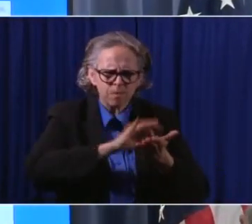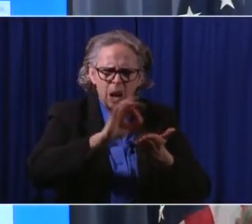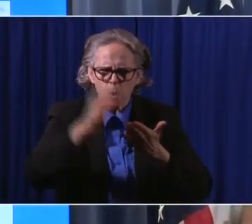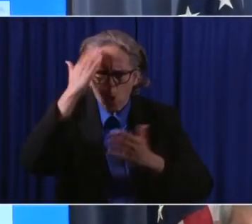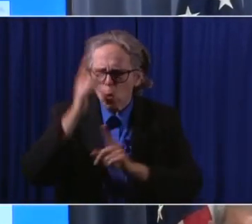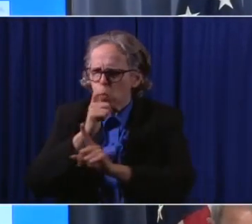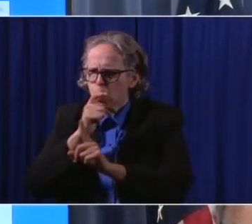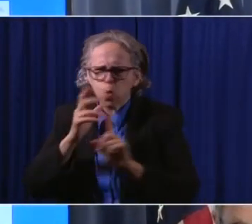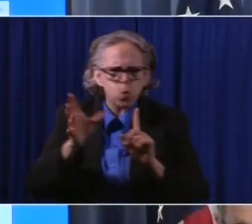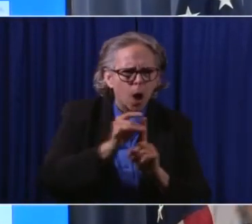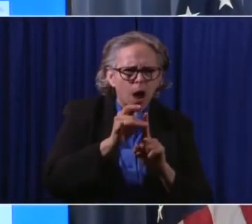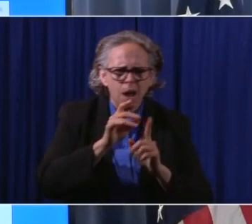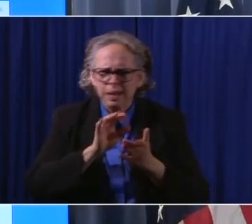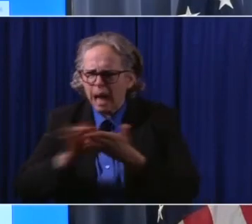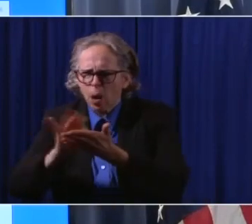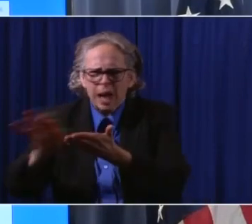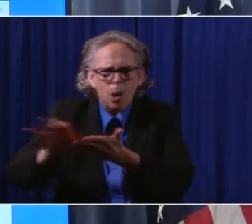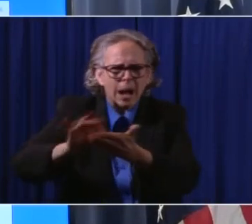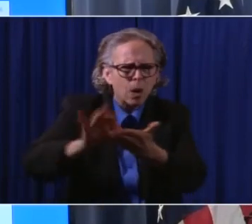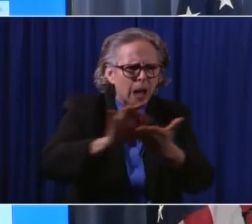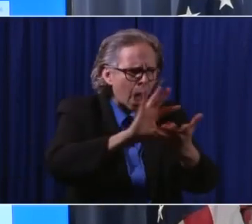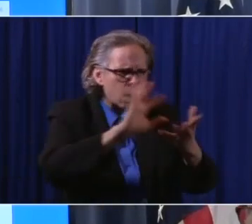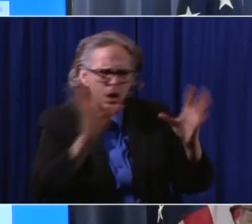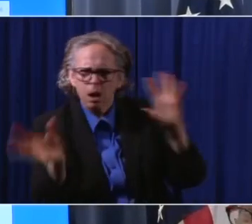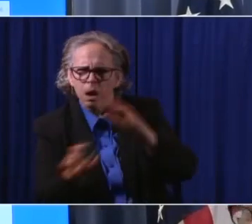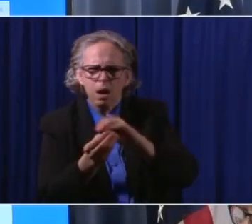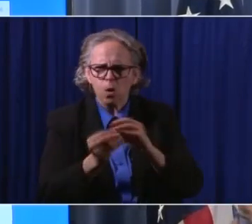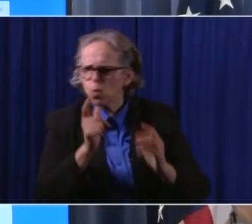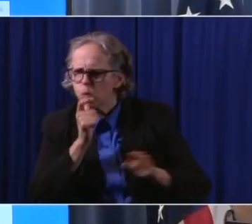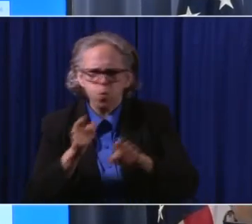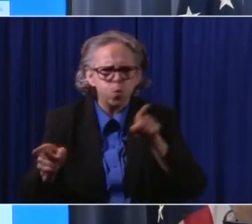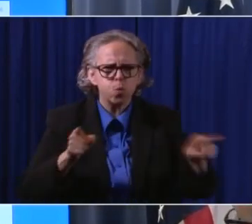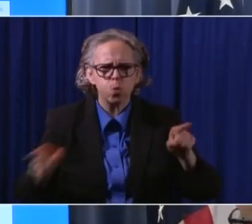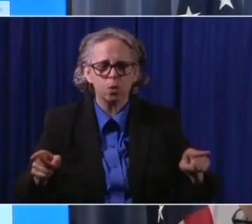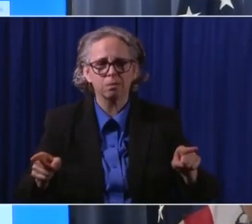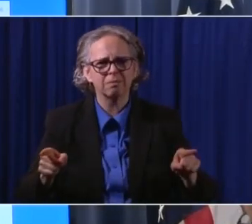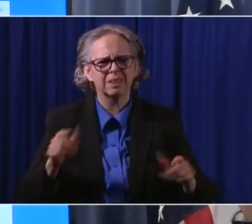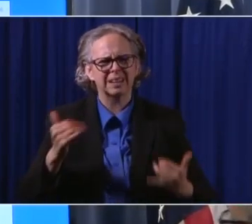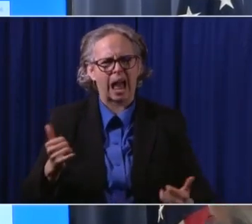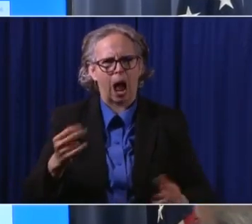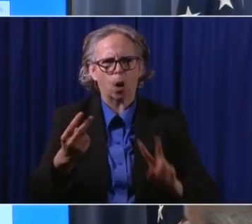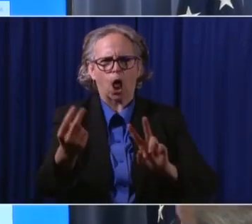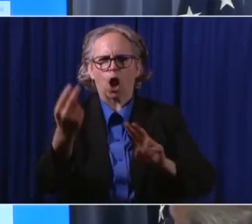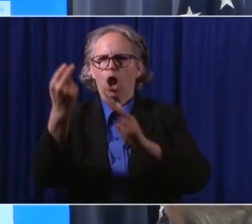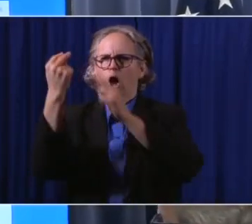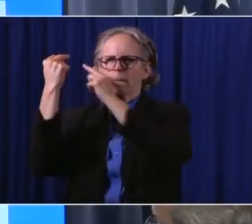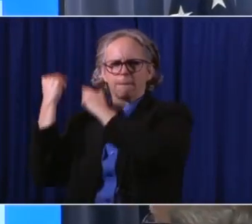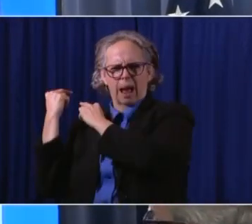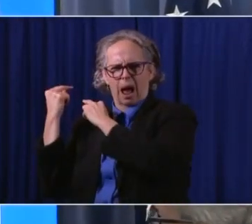IMPORTANT COMPONENT OF THE ONGOING MONITORING OF THIS VIRUS. WE DO SEE KIND OF A DIFFERENT